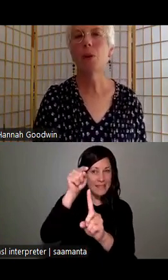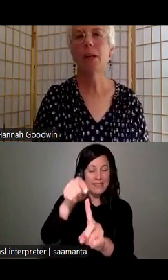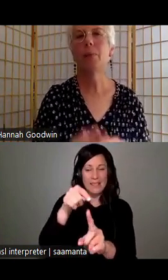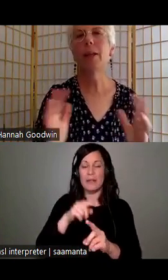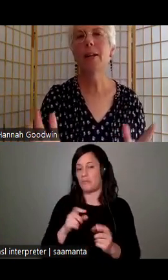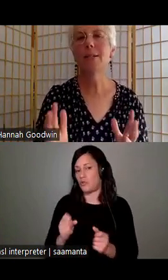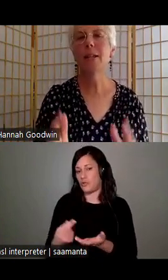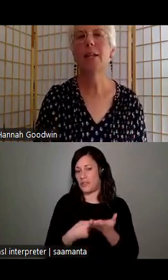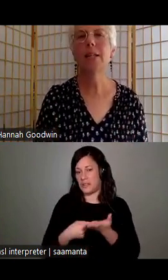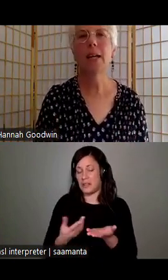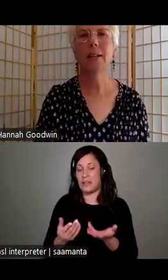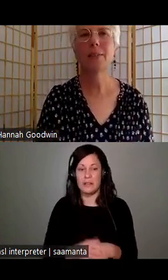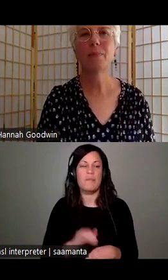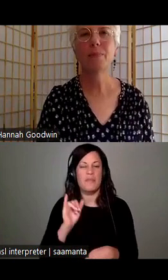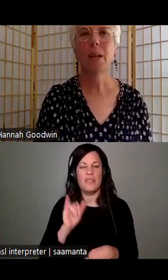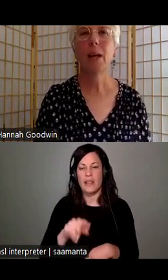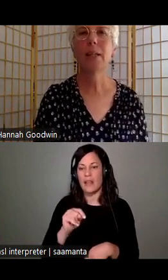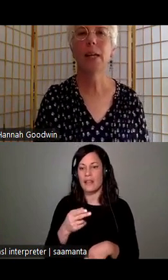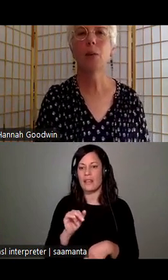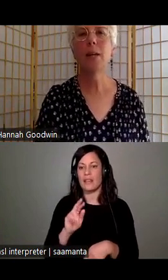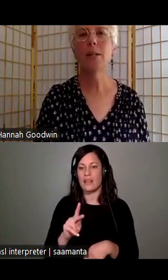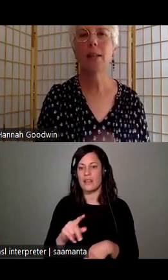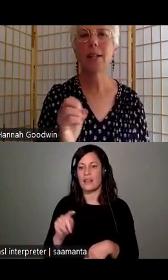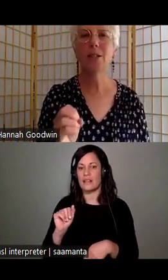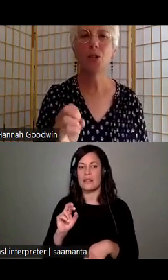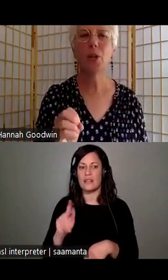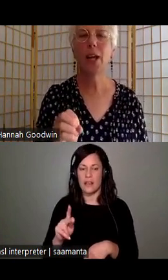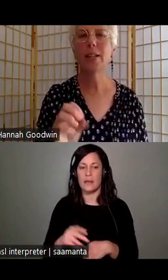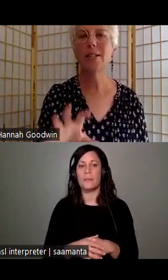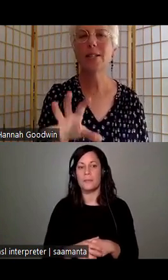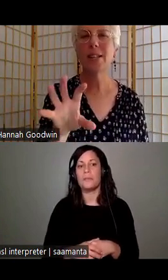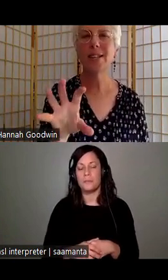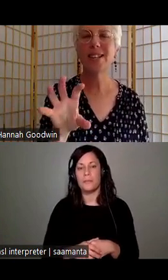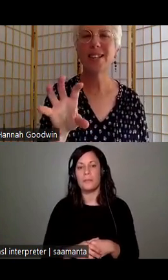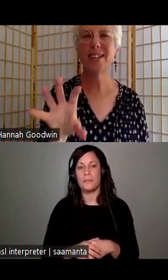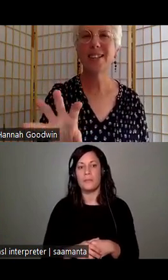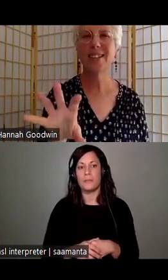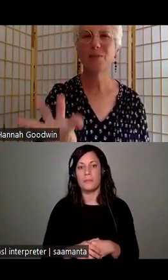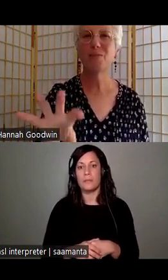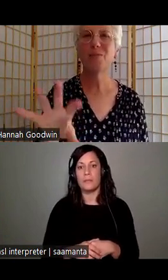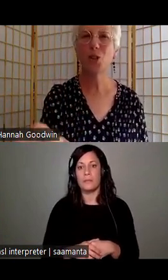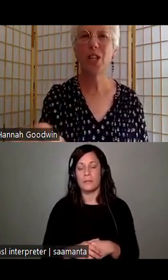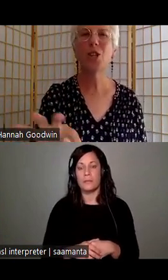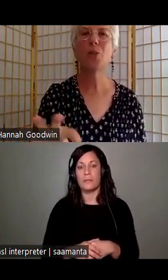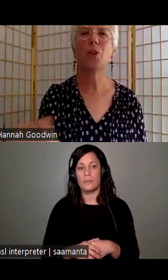So anyway, that is the think tank. And the takeaways in this situation.